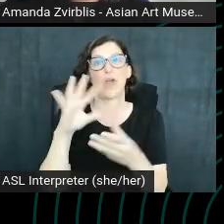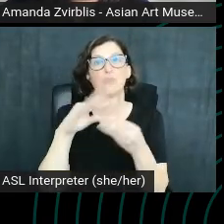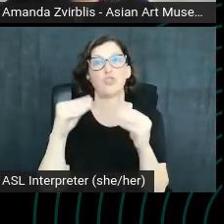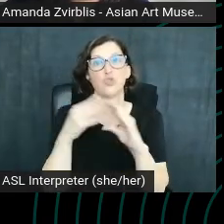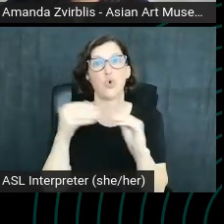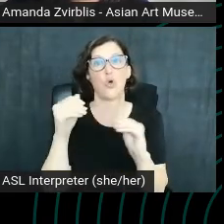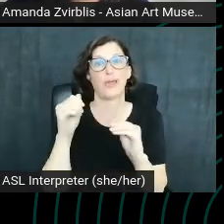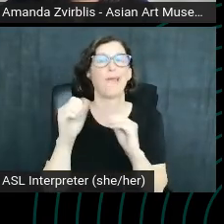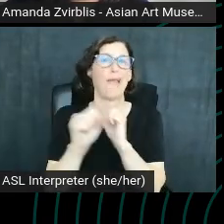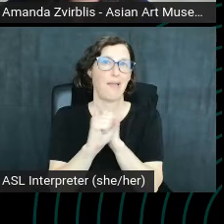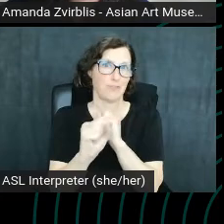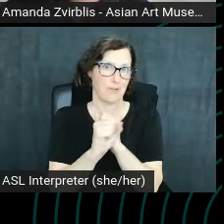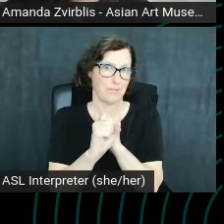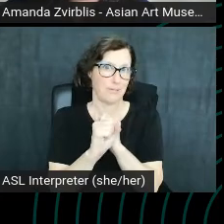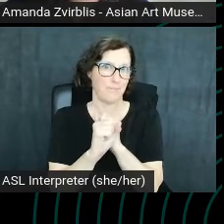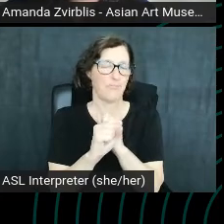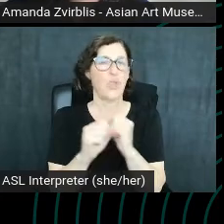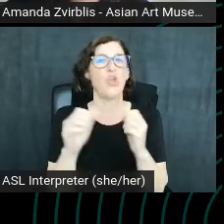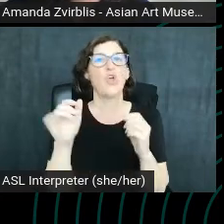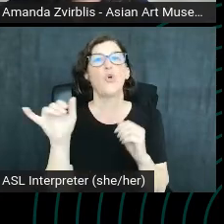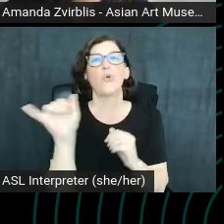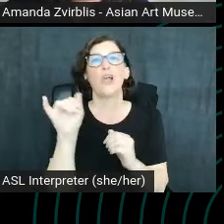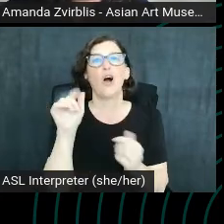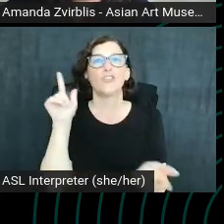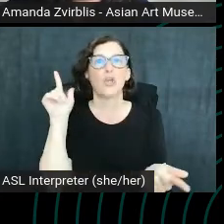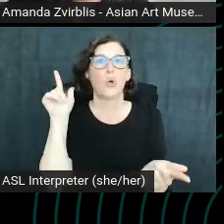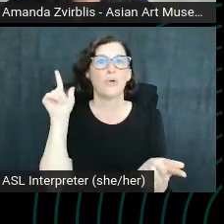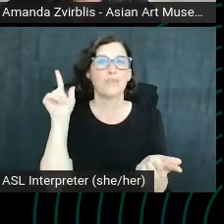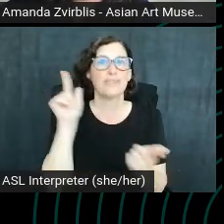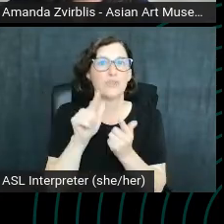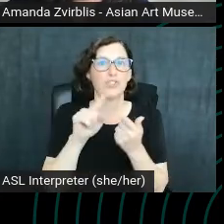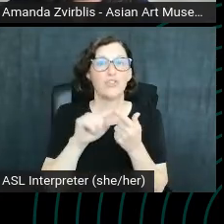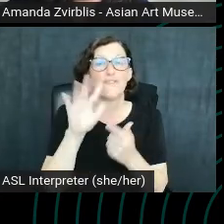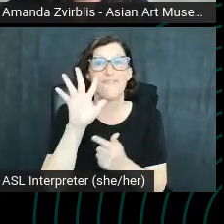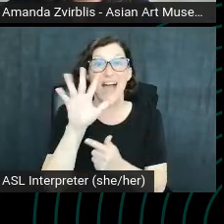We also cut down the video to five seconds and resized it